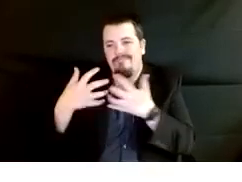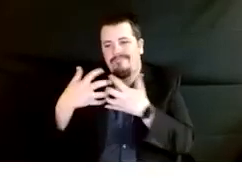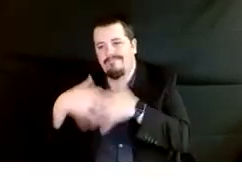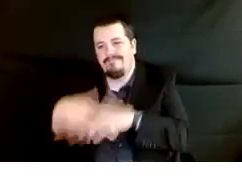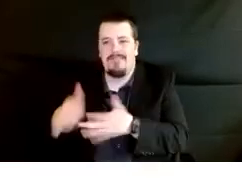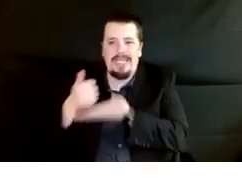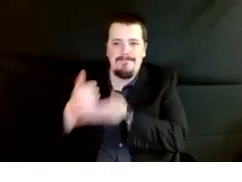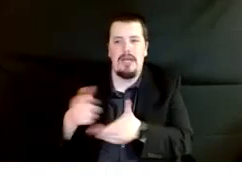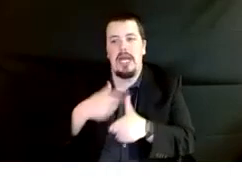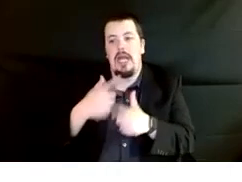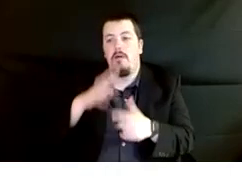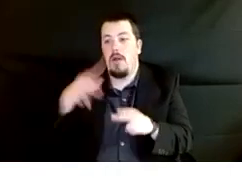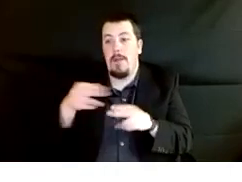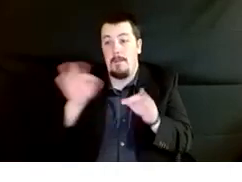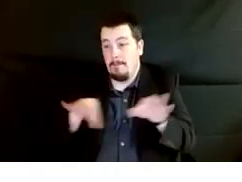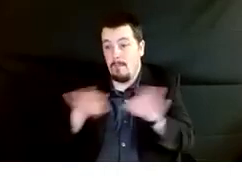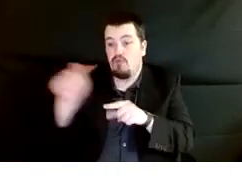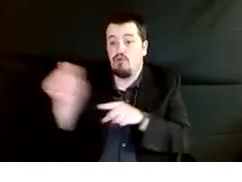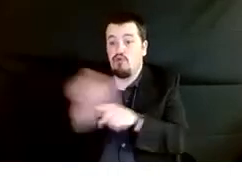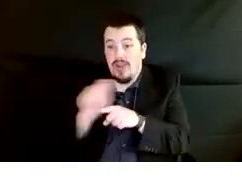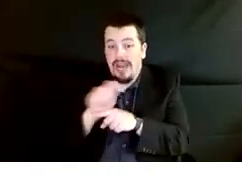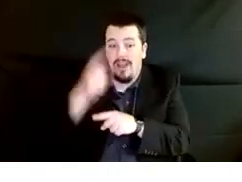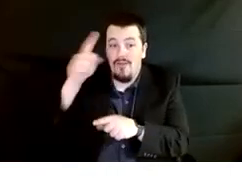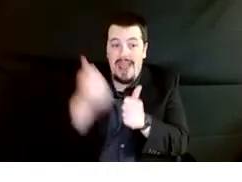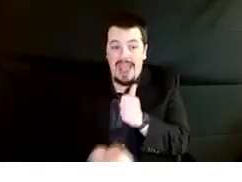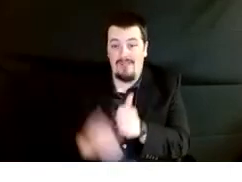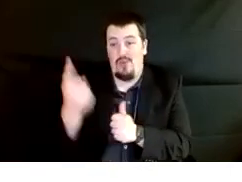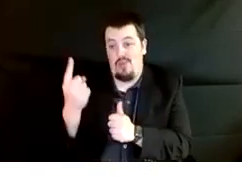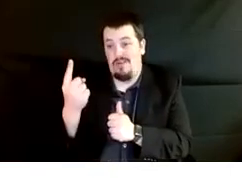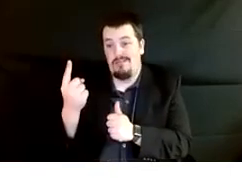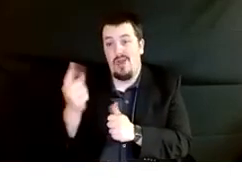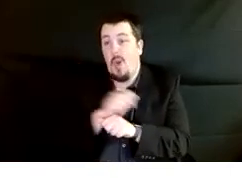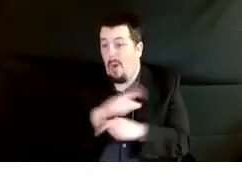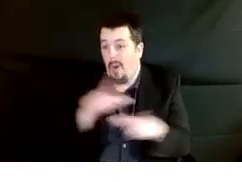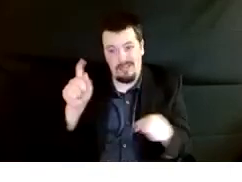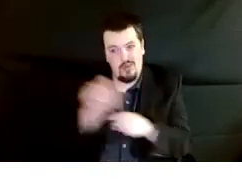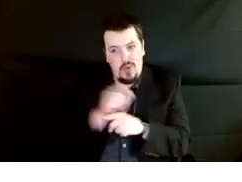about the importance of training for basically everybody um to know about this information and